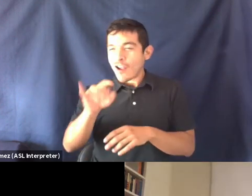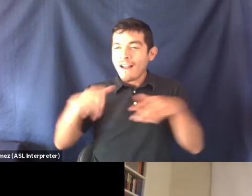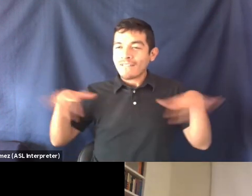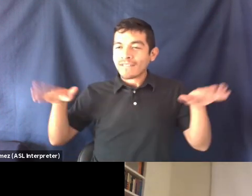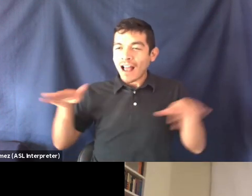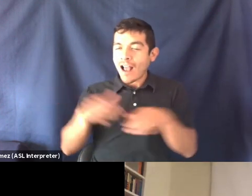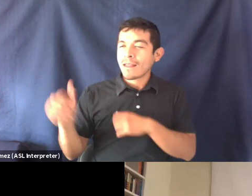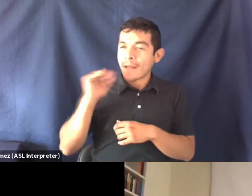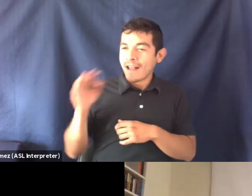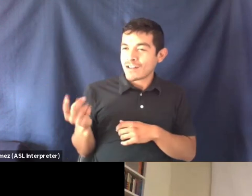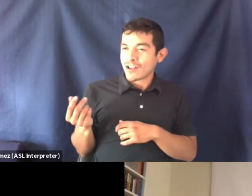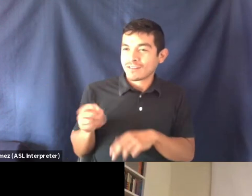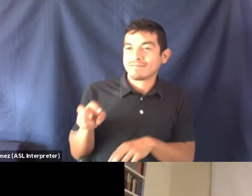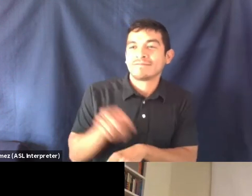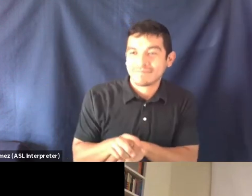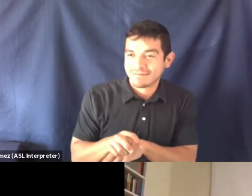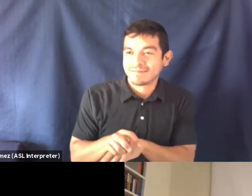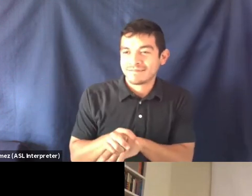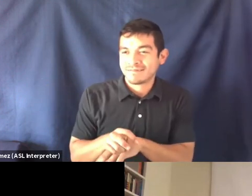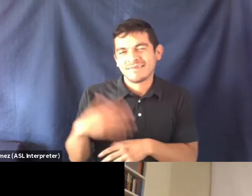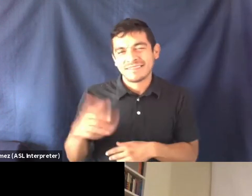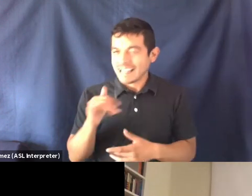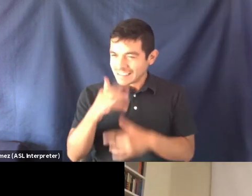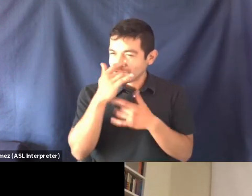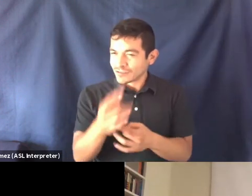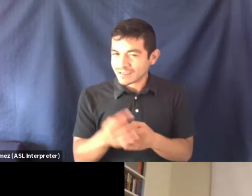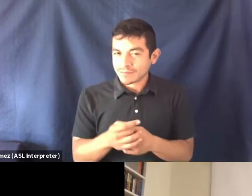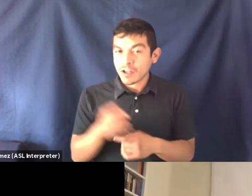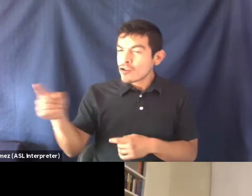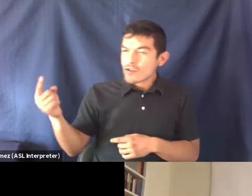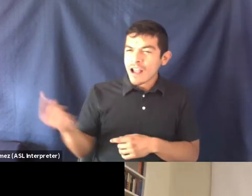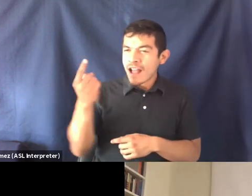Thank you. Yeah, did you, were you ever having to sort of restrain